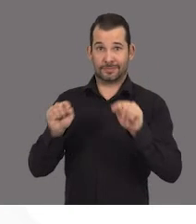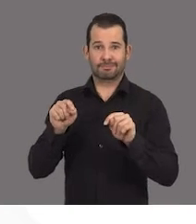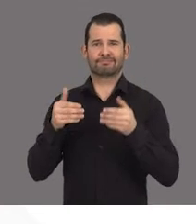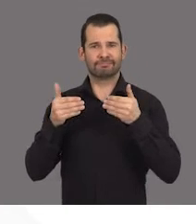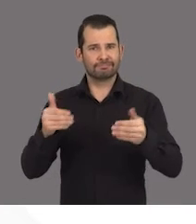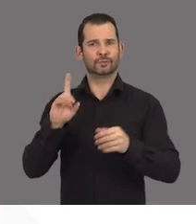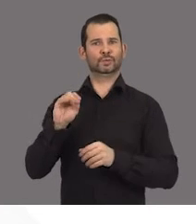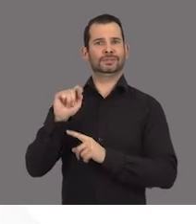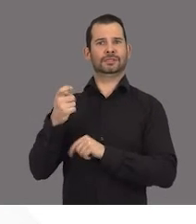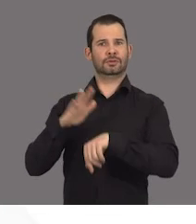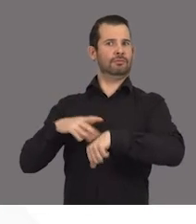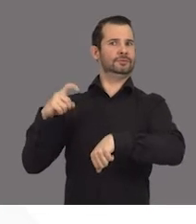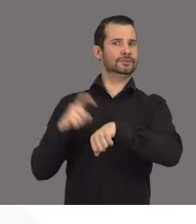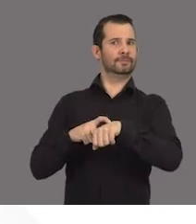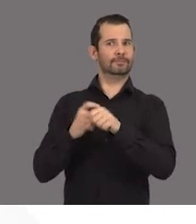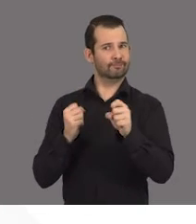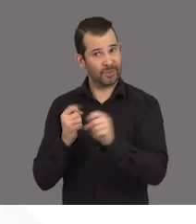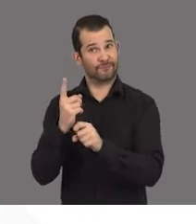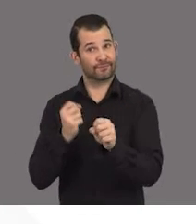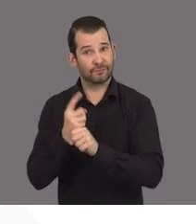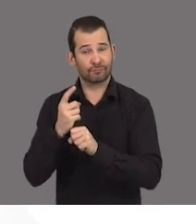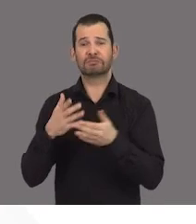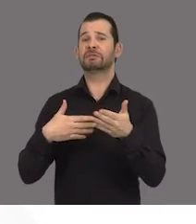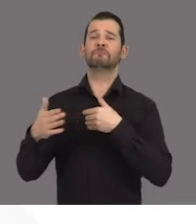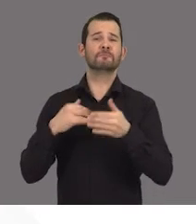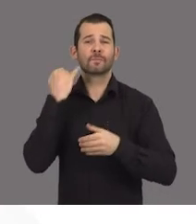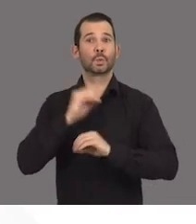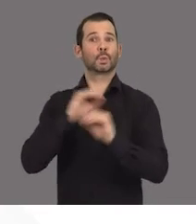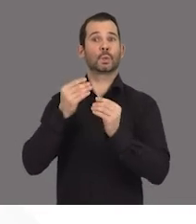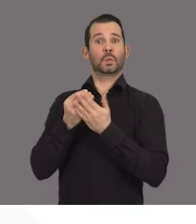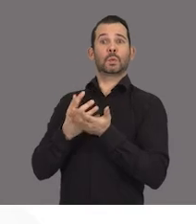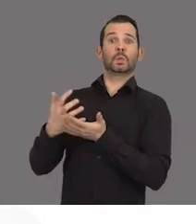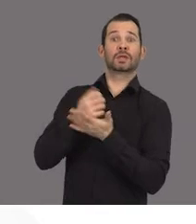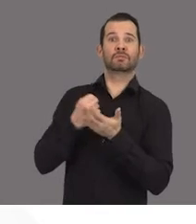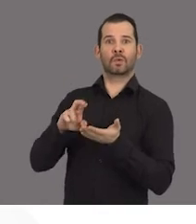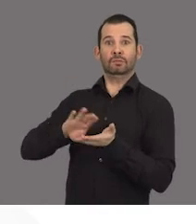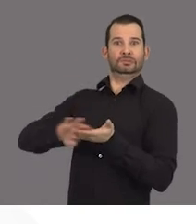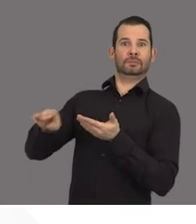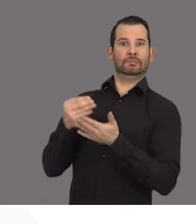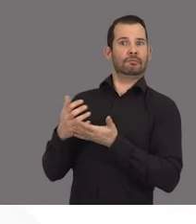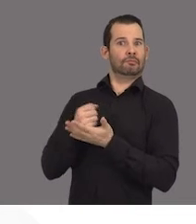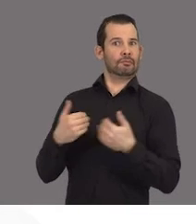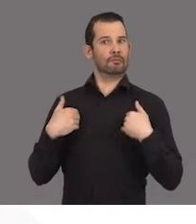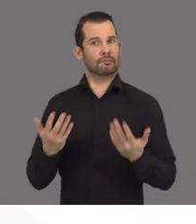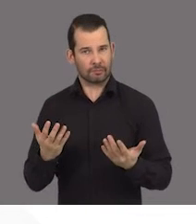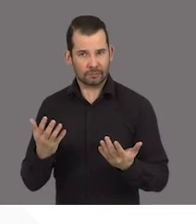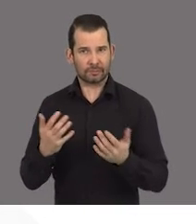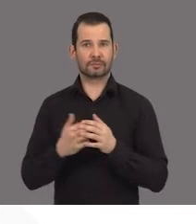on time, every year, even if they have no income or exempt income.